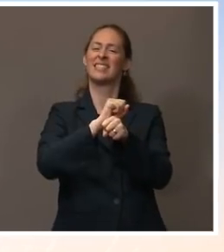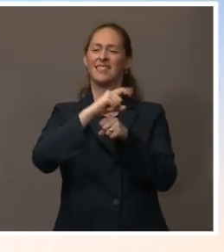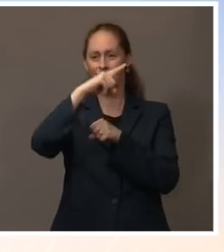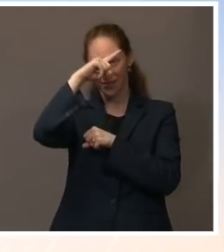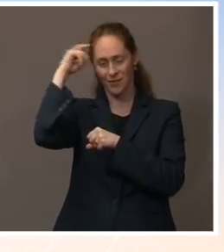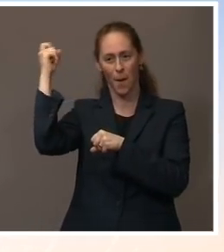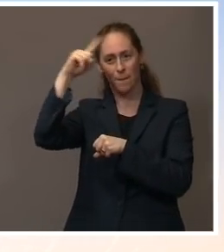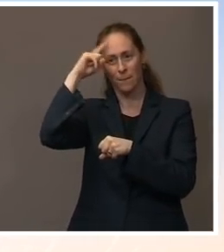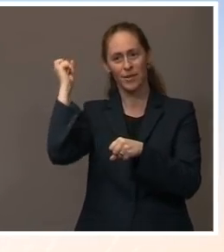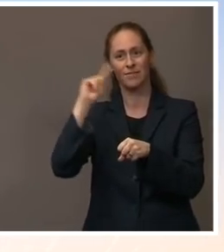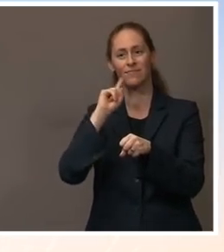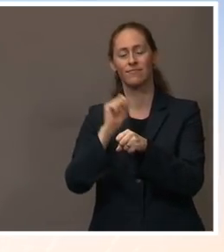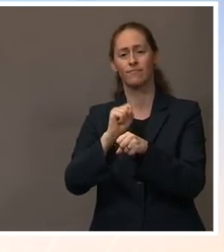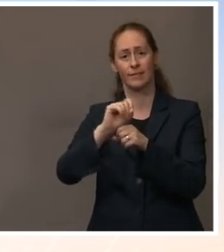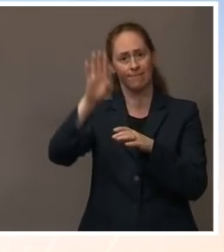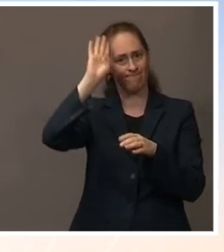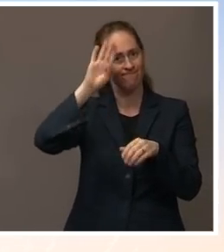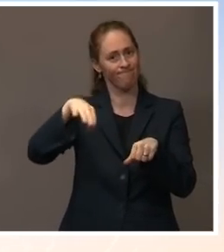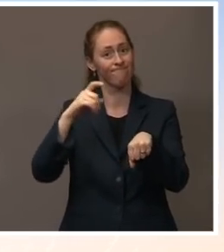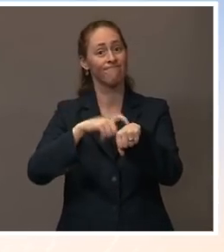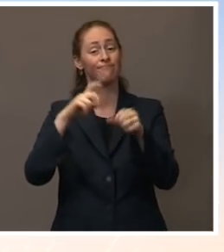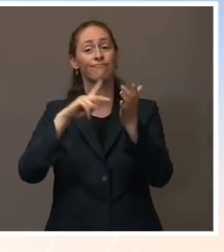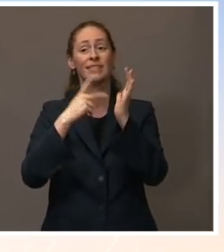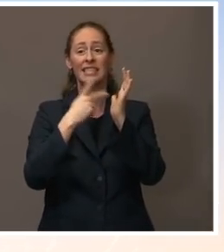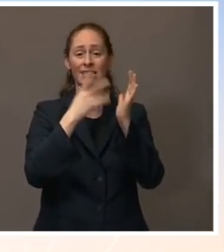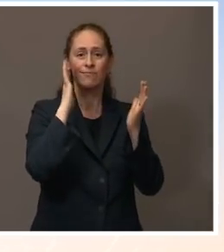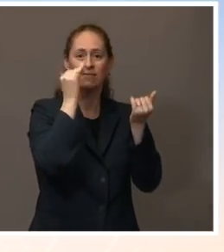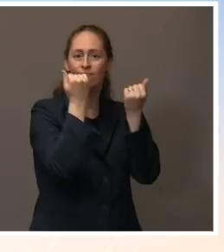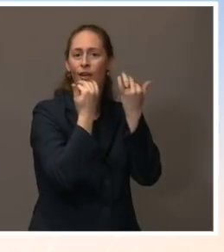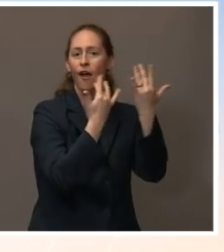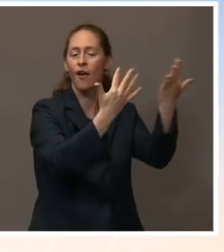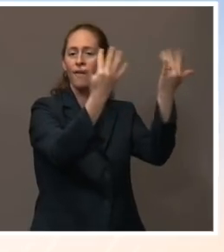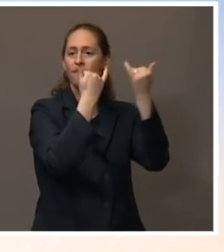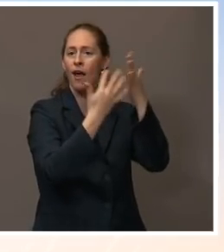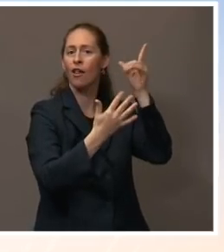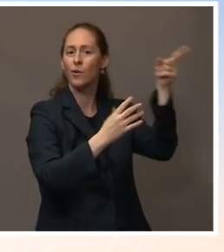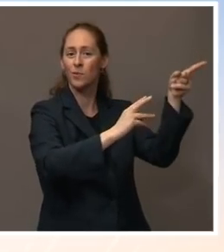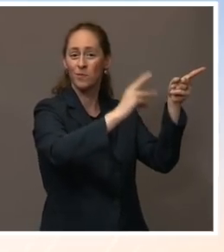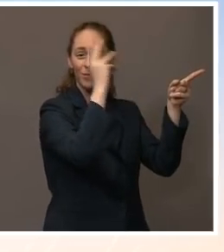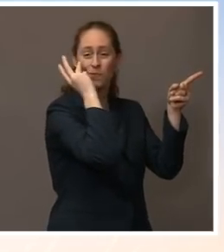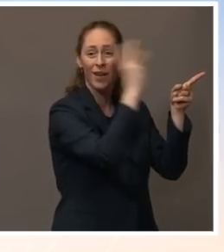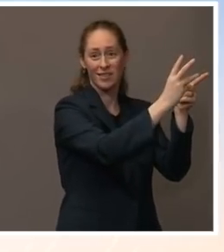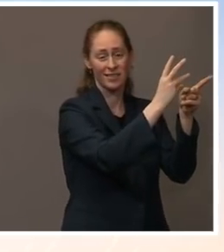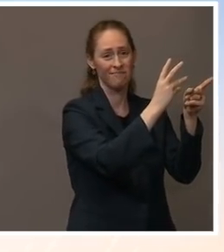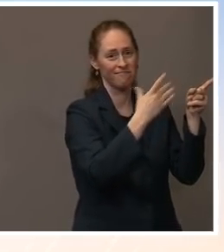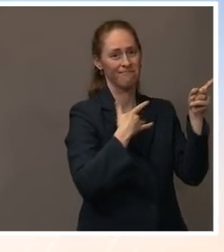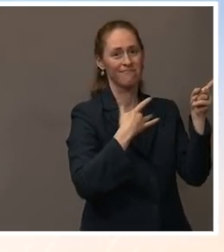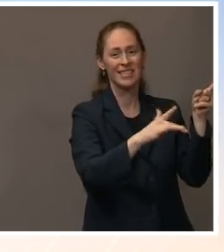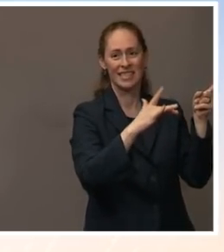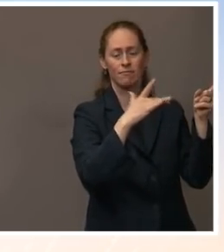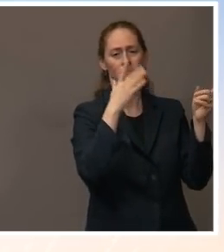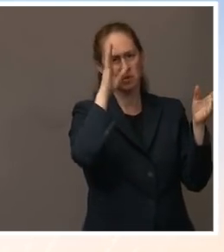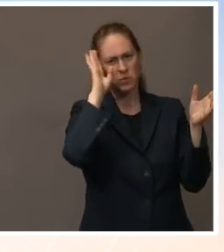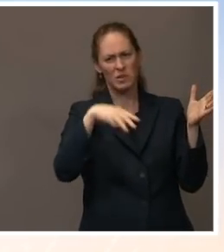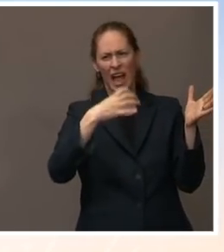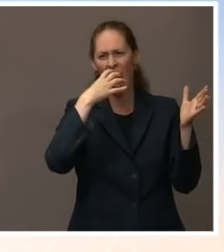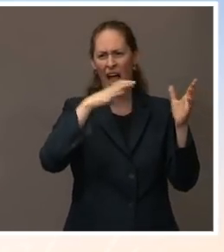We've already -- we're already experiencing extreme heat in the West, several large wildland fires, and we've had three named Atlantic storms --